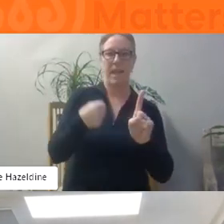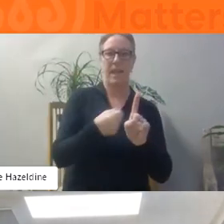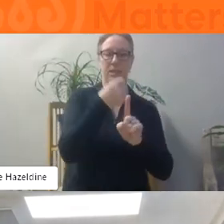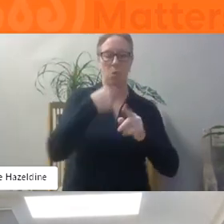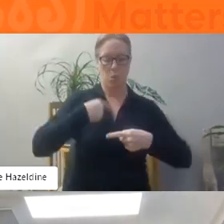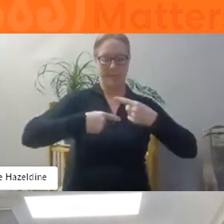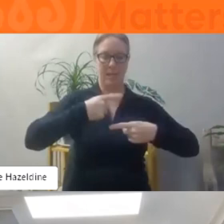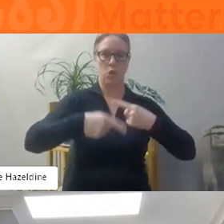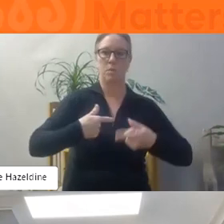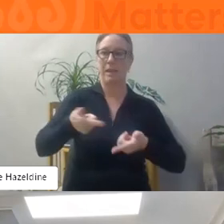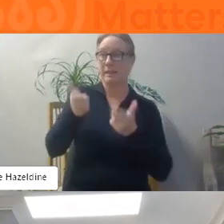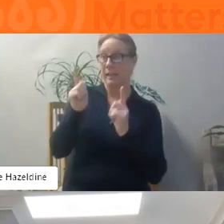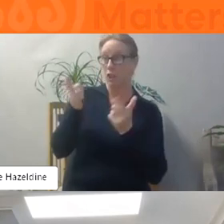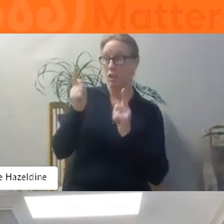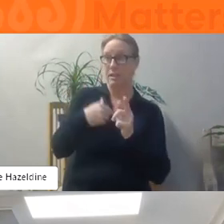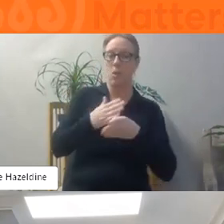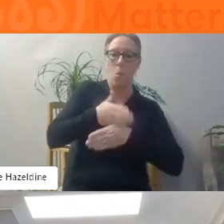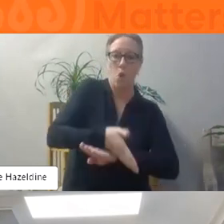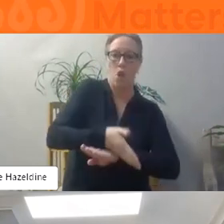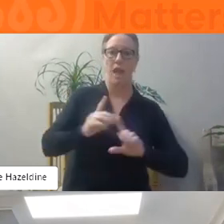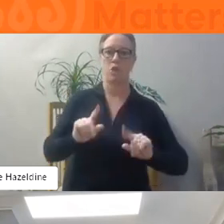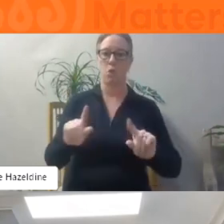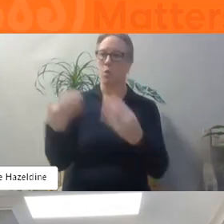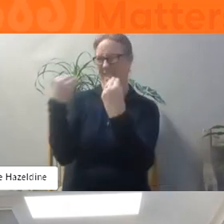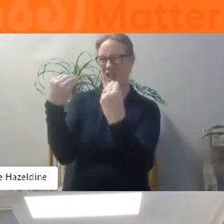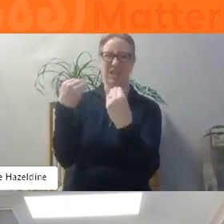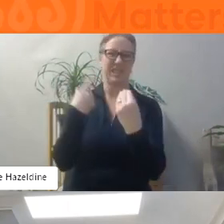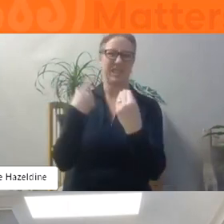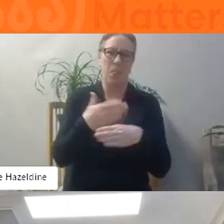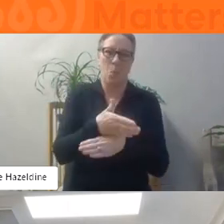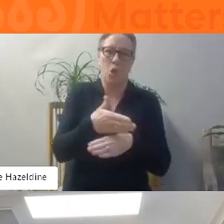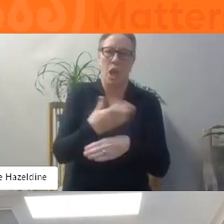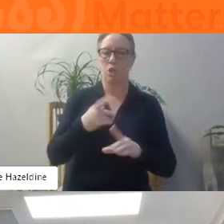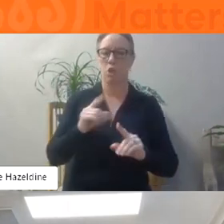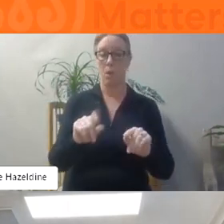be my teachers in the mahi I do, and my fellow panel members whose